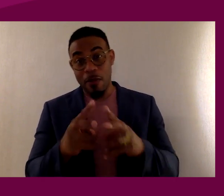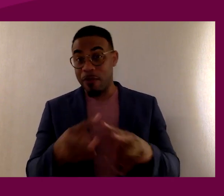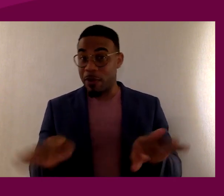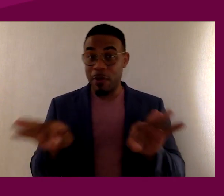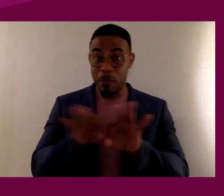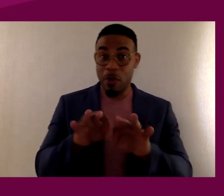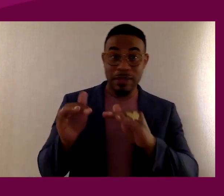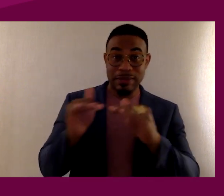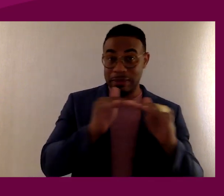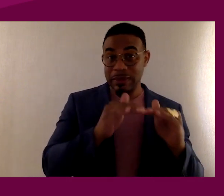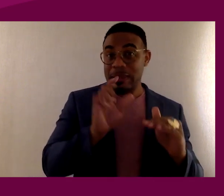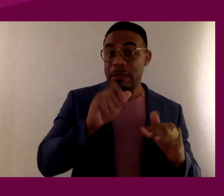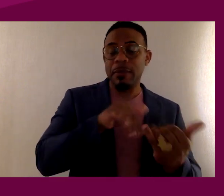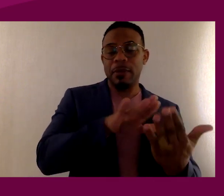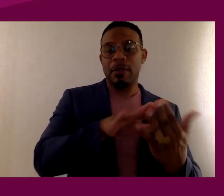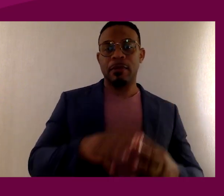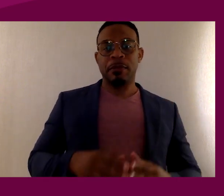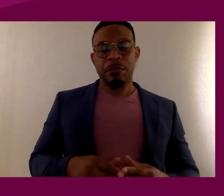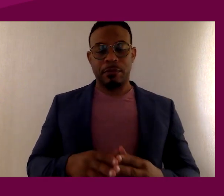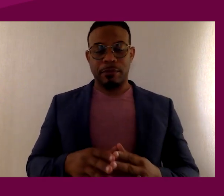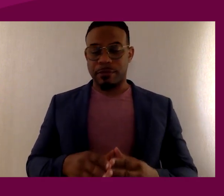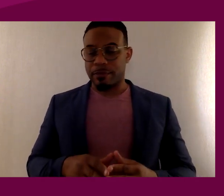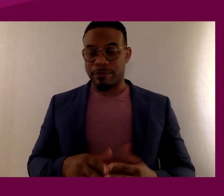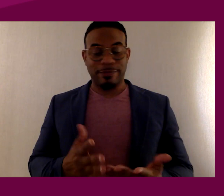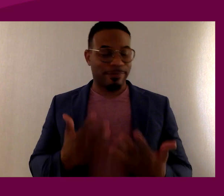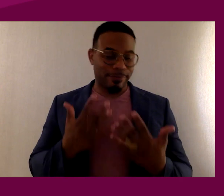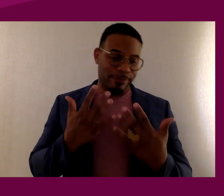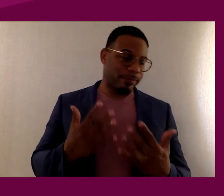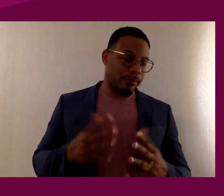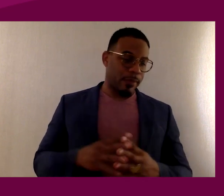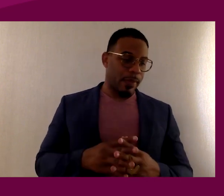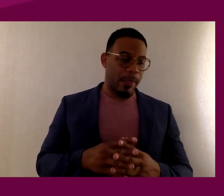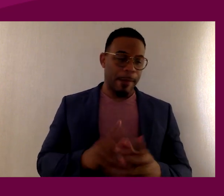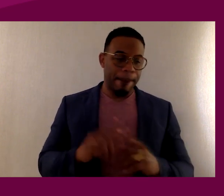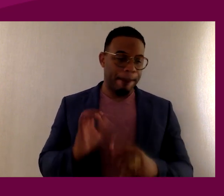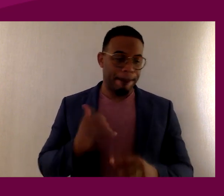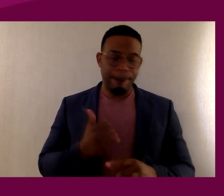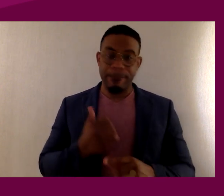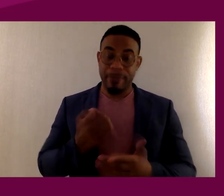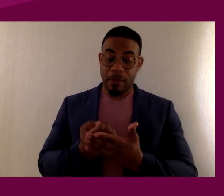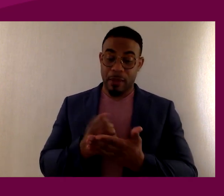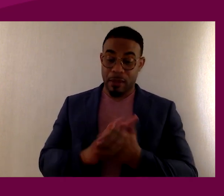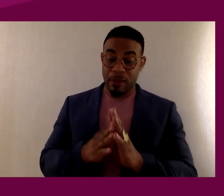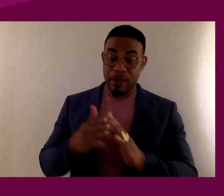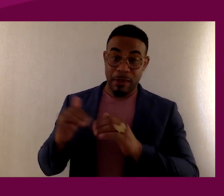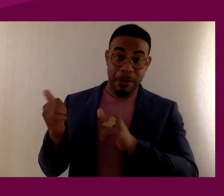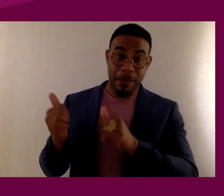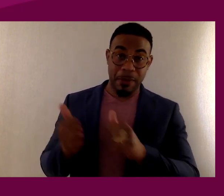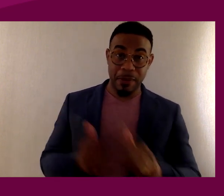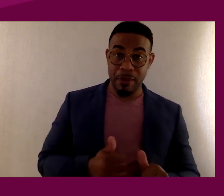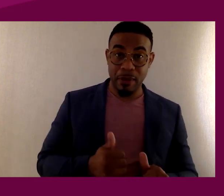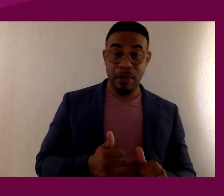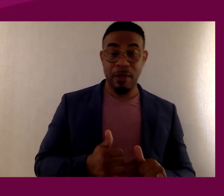There are other problems also very important need to be addressed. And unfortunately as our economy